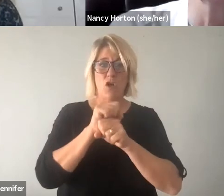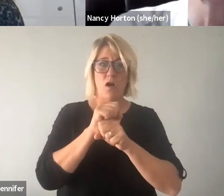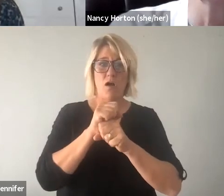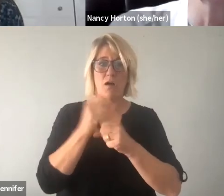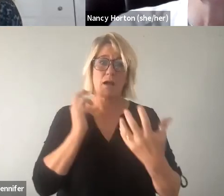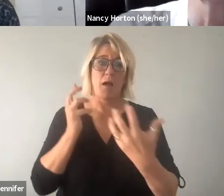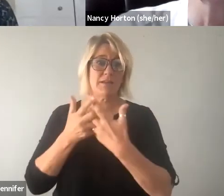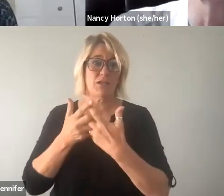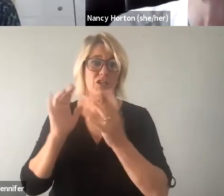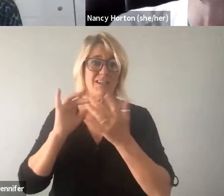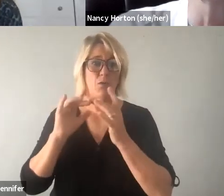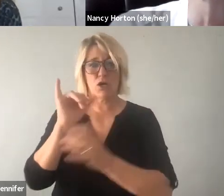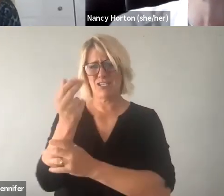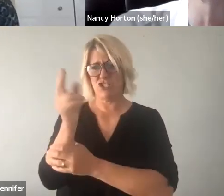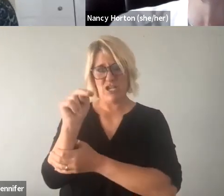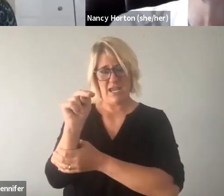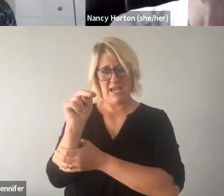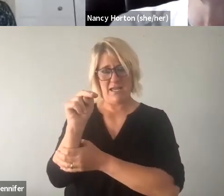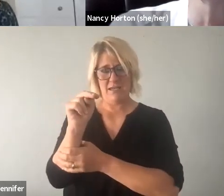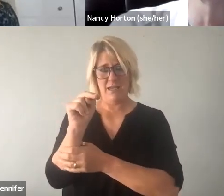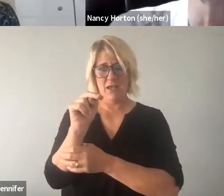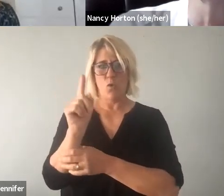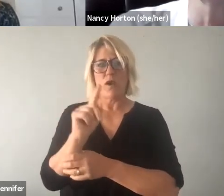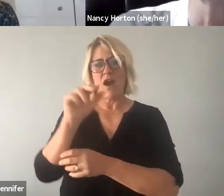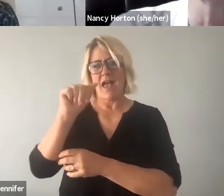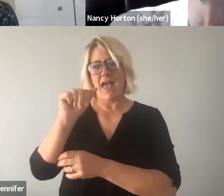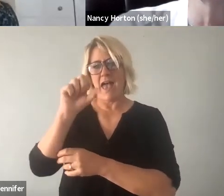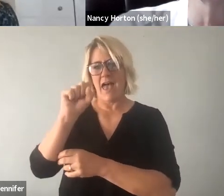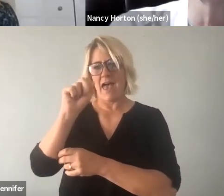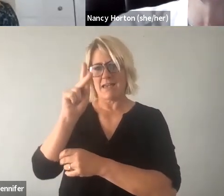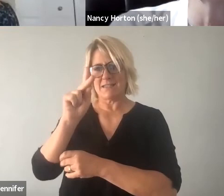if you are going to advocate, come with some suggestions and ideas and use our